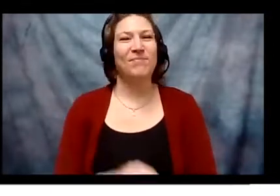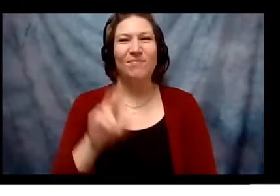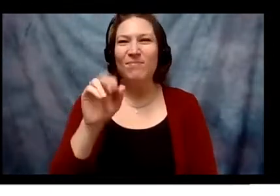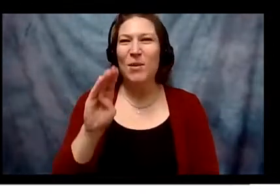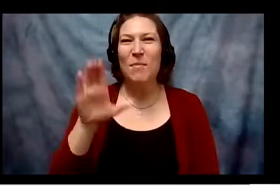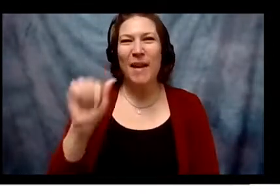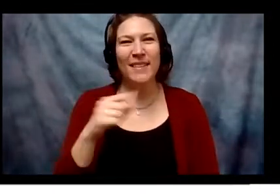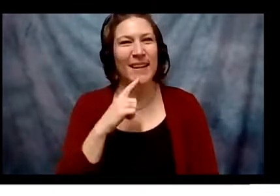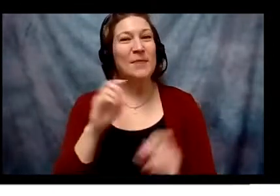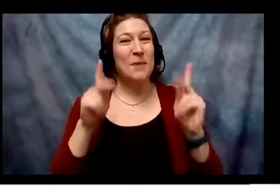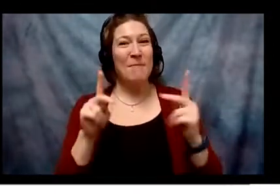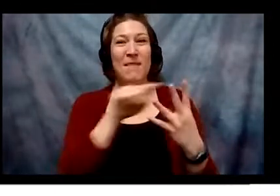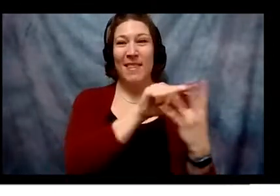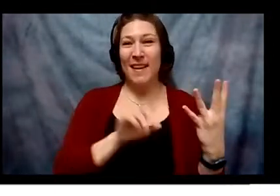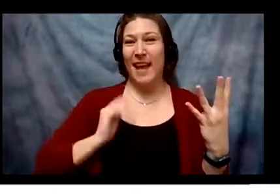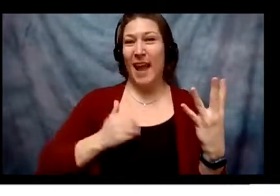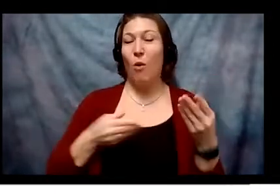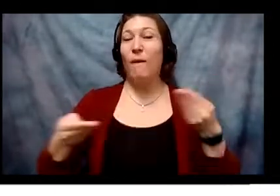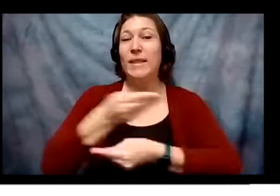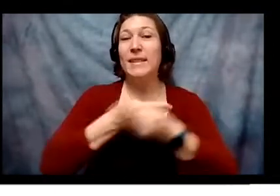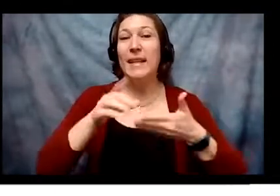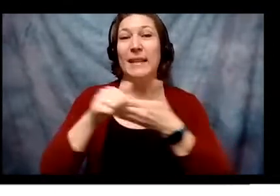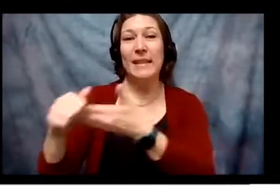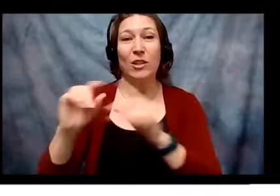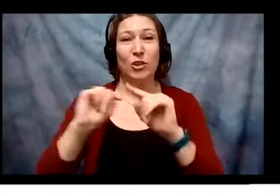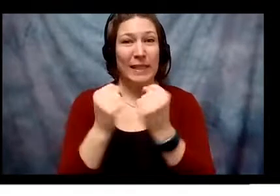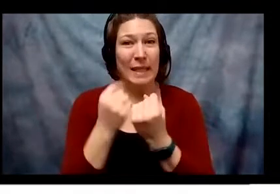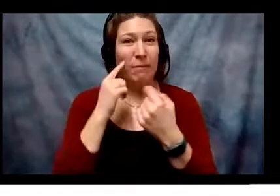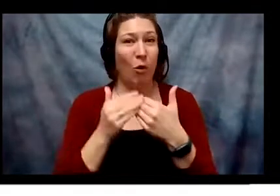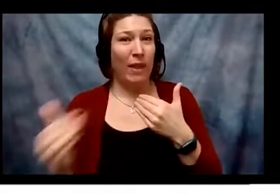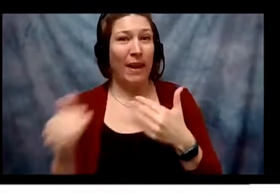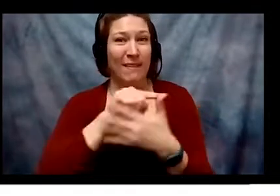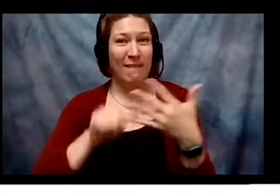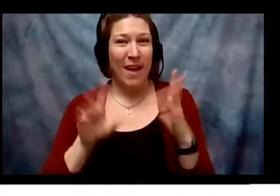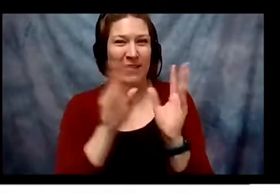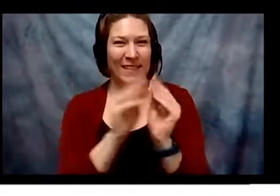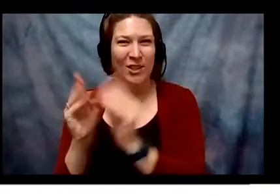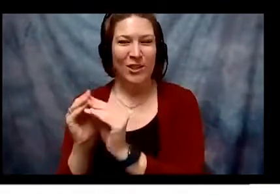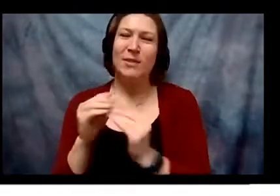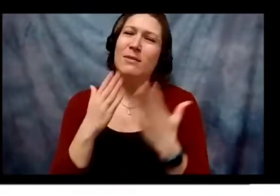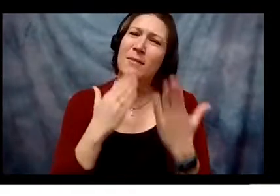facilitation team for the next five sessions. Thanks everyone and team